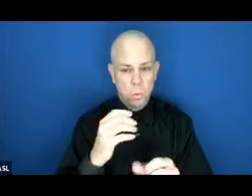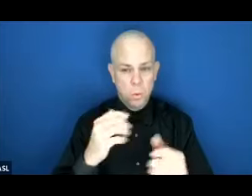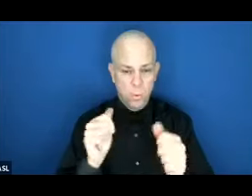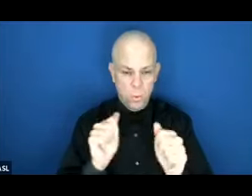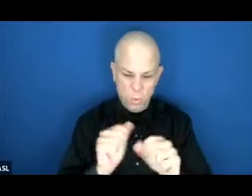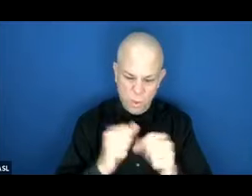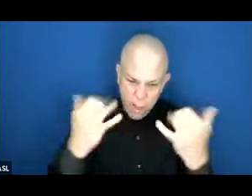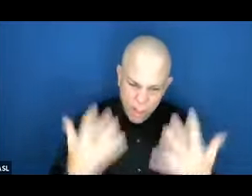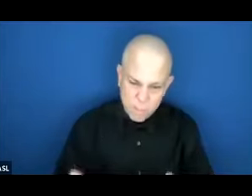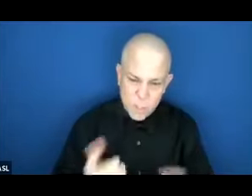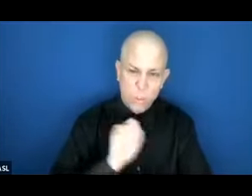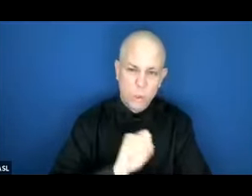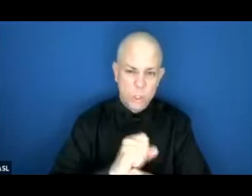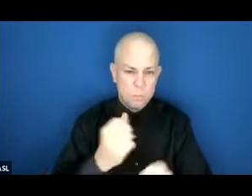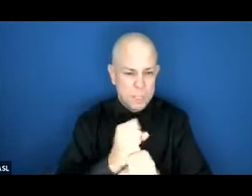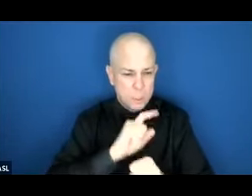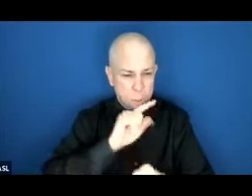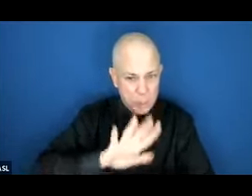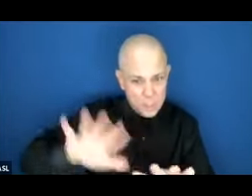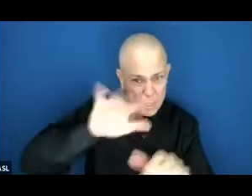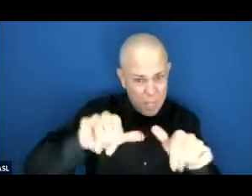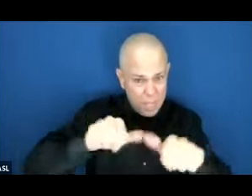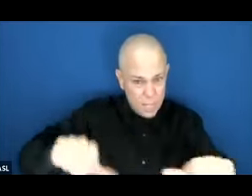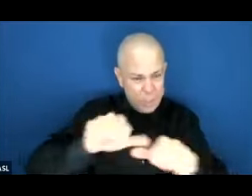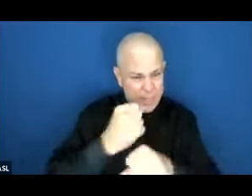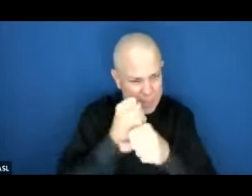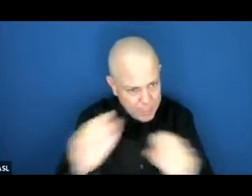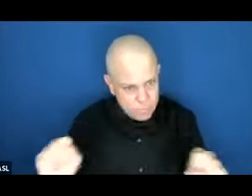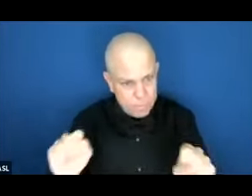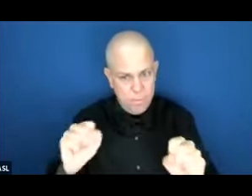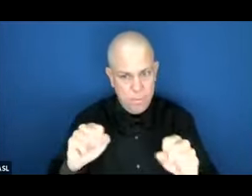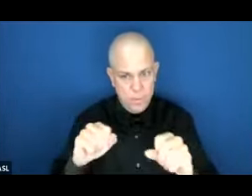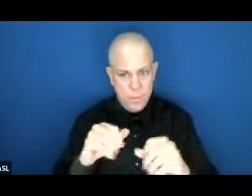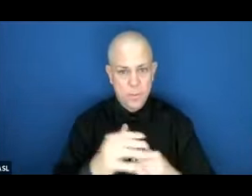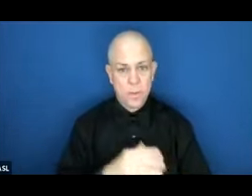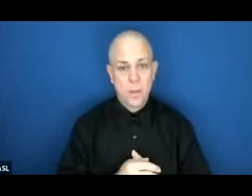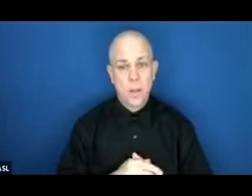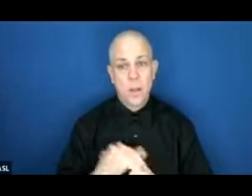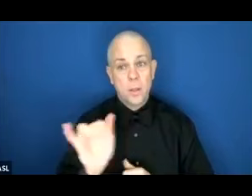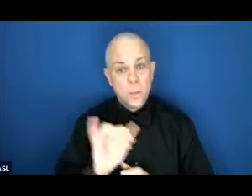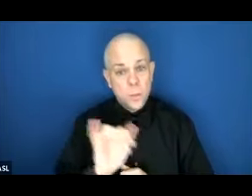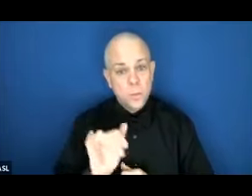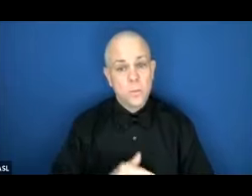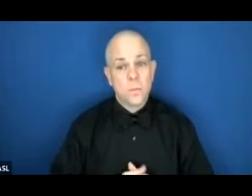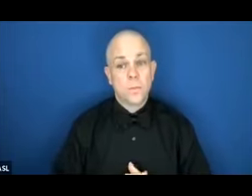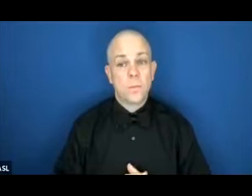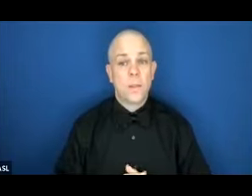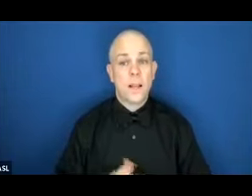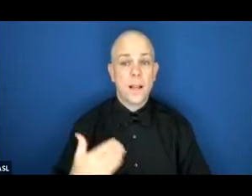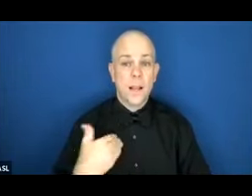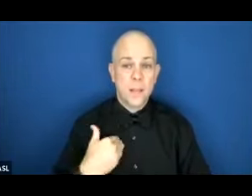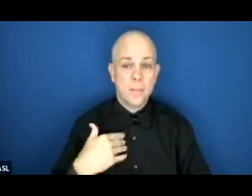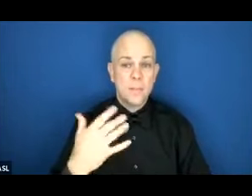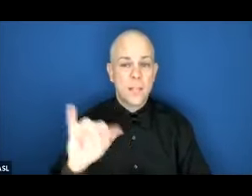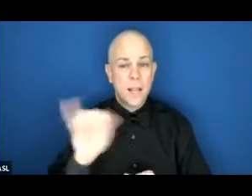line in addition to we've actually got a hand line uh just uh really checking up the fire's